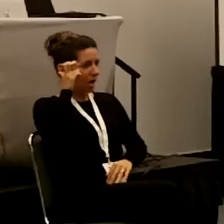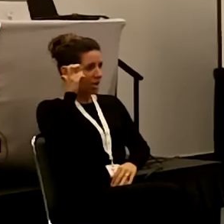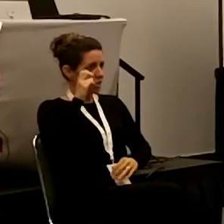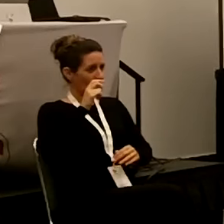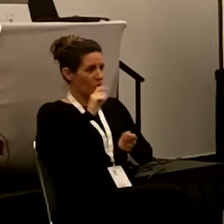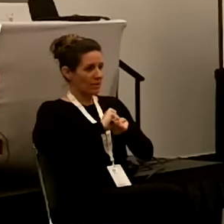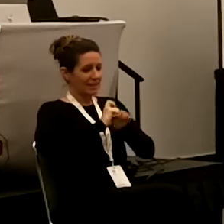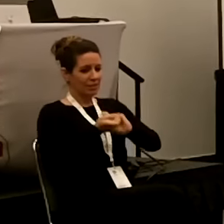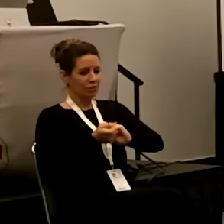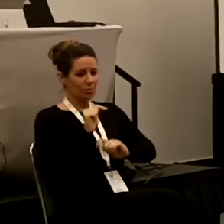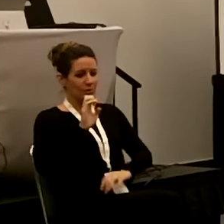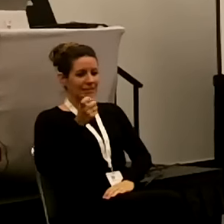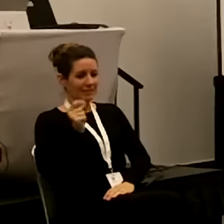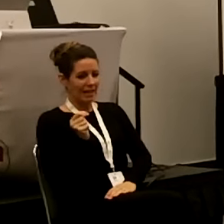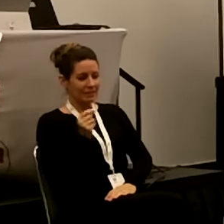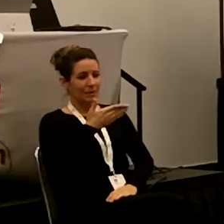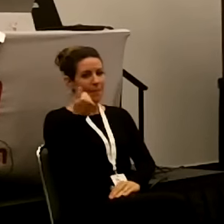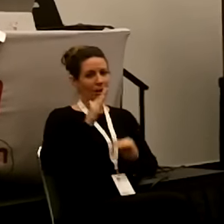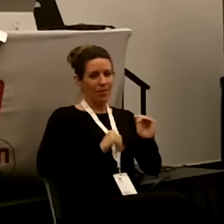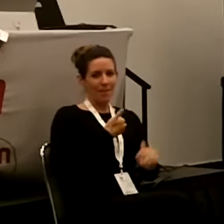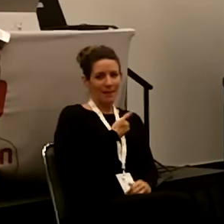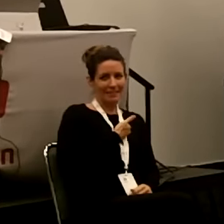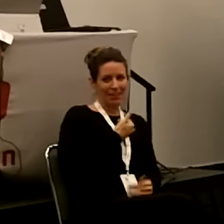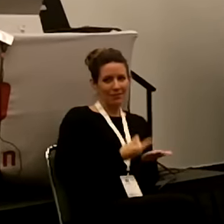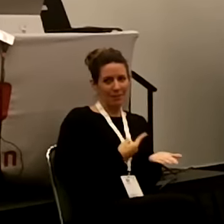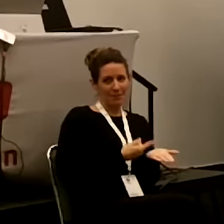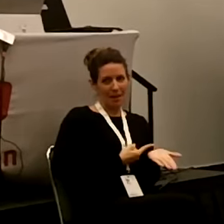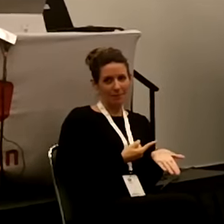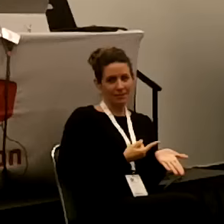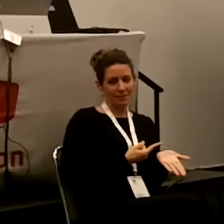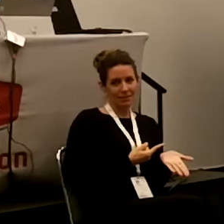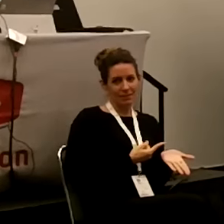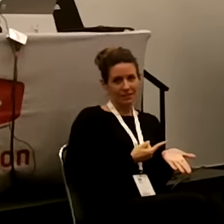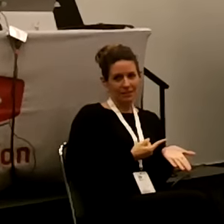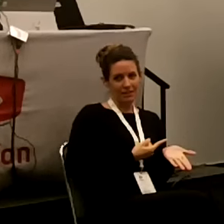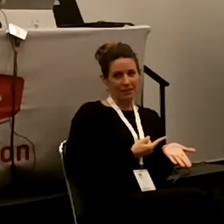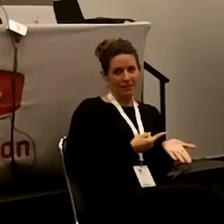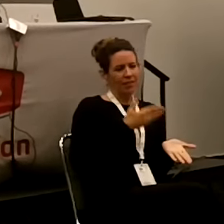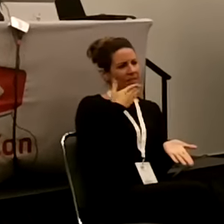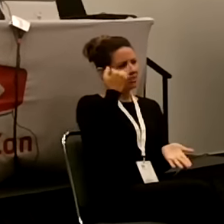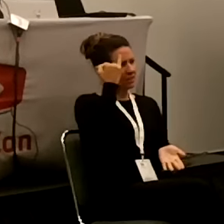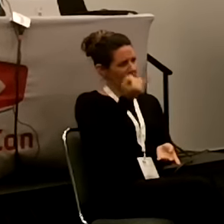so much better than I do sometimes. That's a good idea.